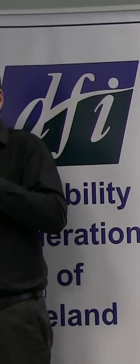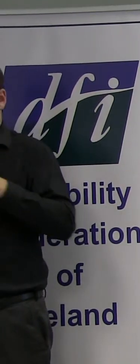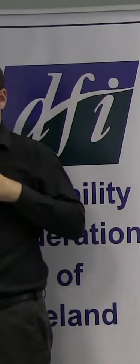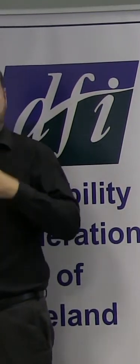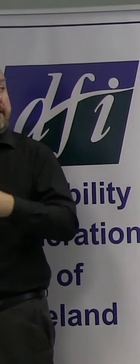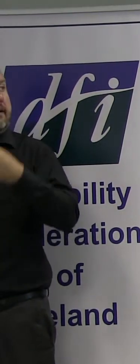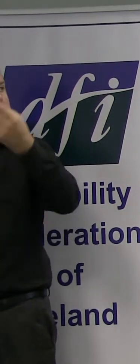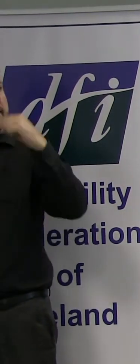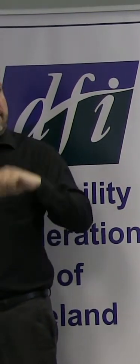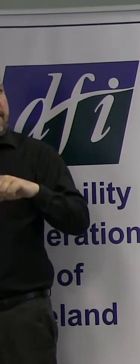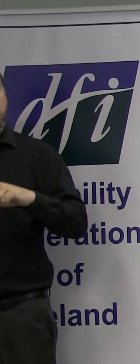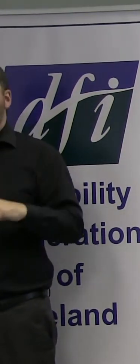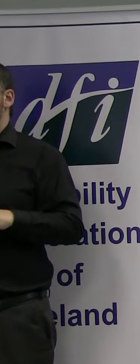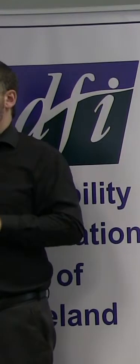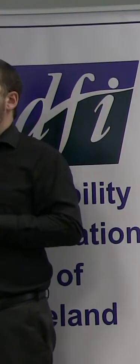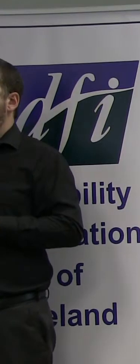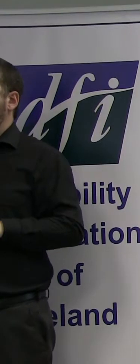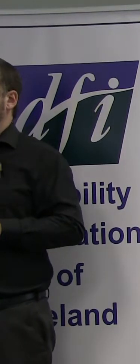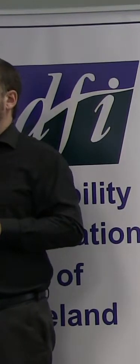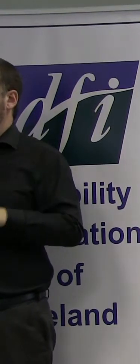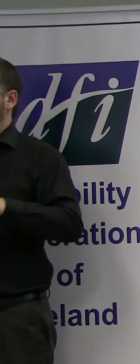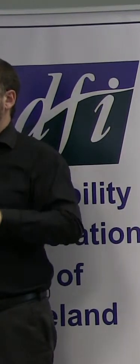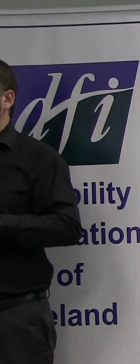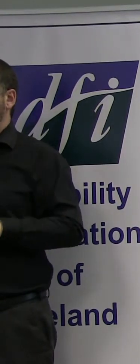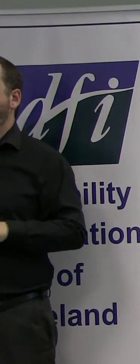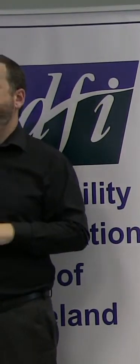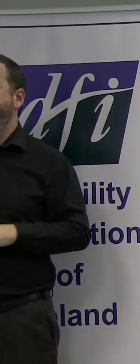around the animals and charge it's pretty but worried about as an animal